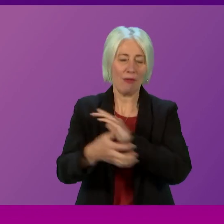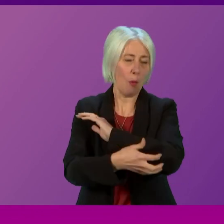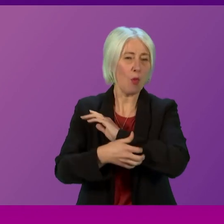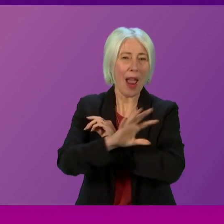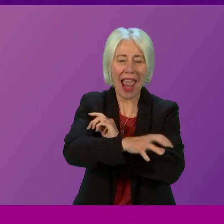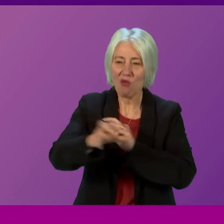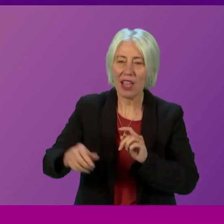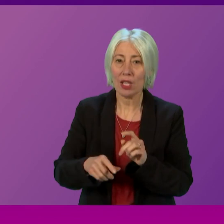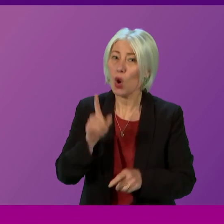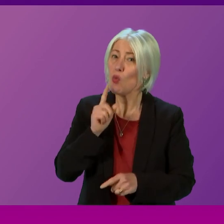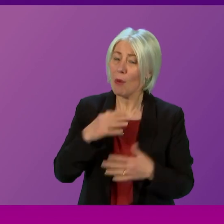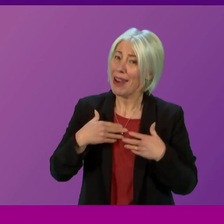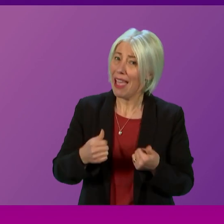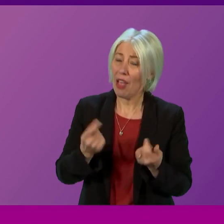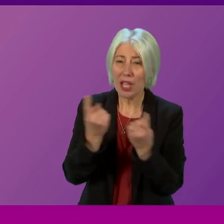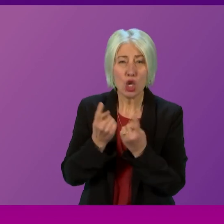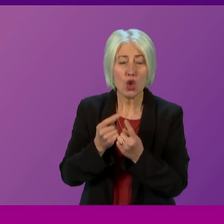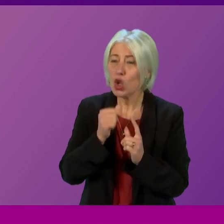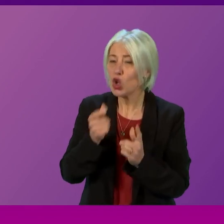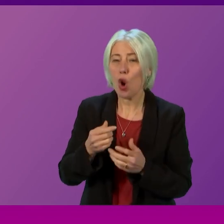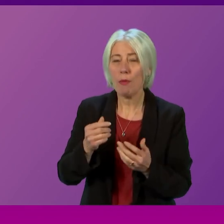health matters are not being considered and treated with respect in the workplace,